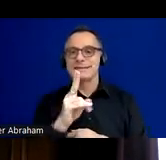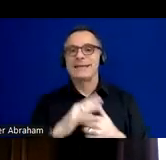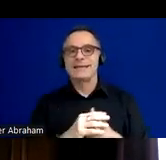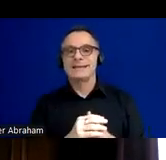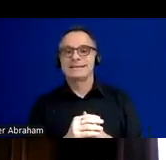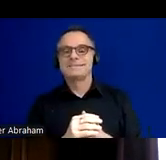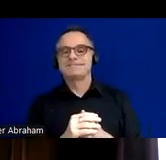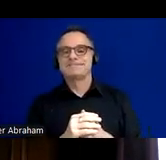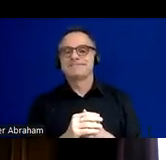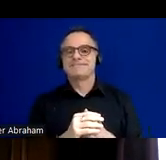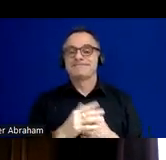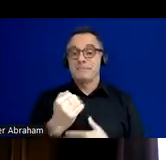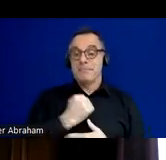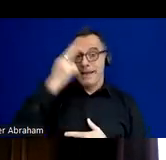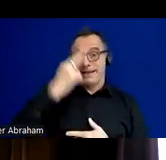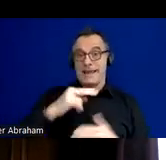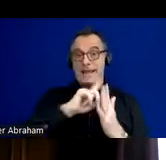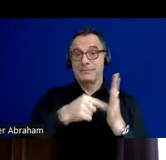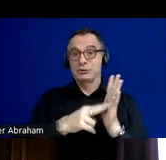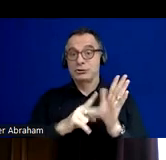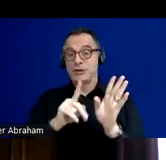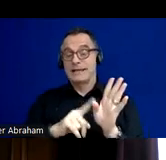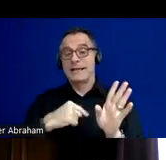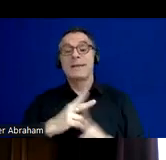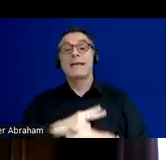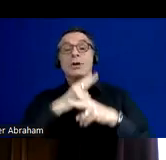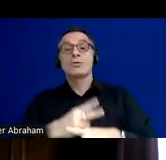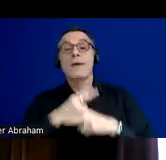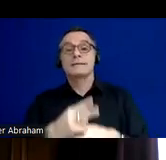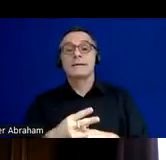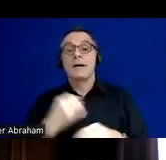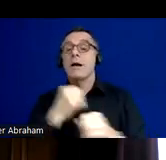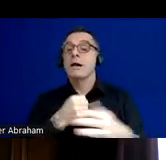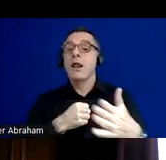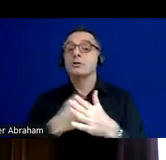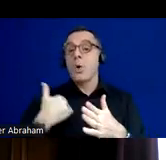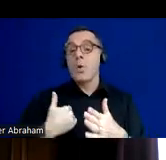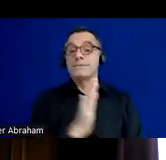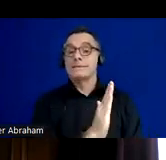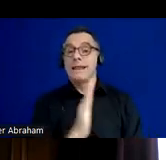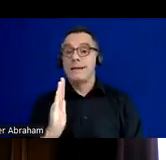So, as Charlotte said, my name's Jenny and I'm the museum curator at Glasgow women's Library. Also,